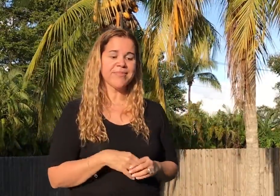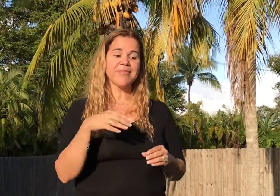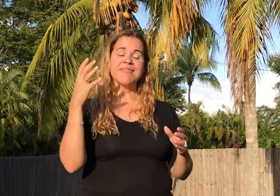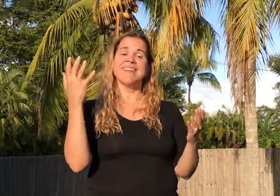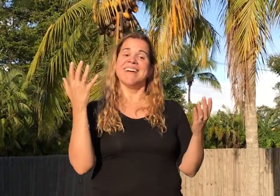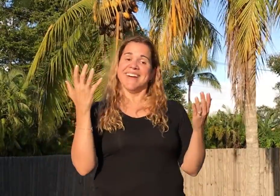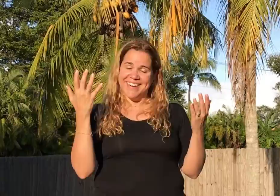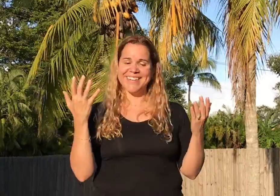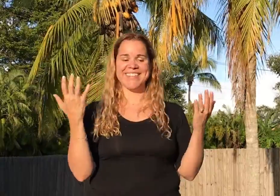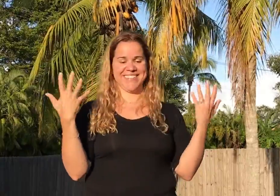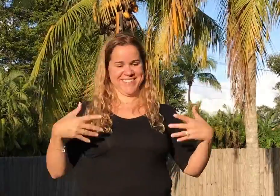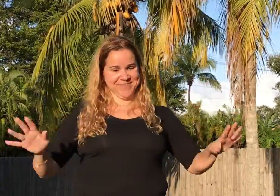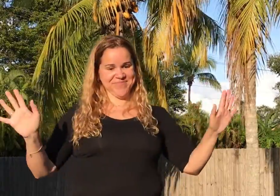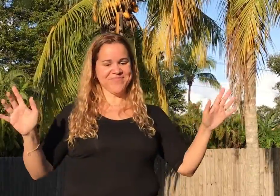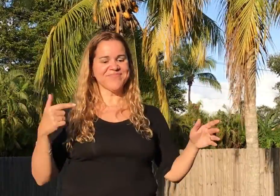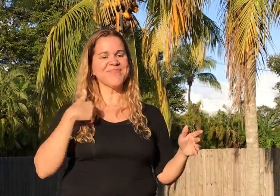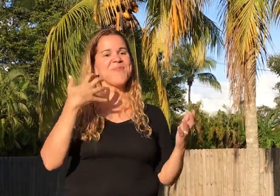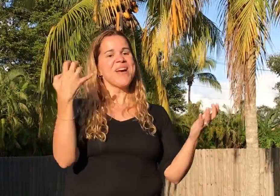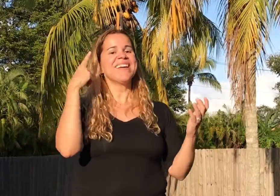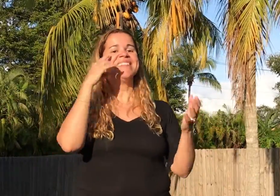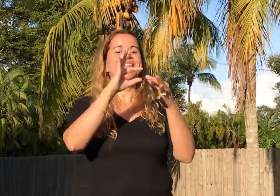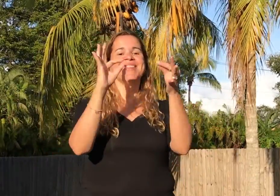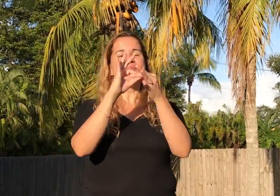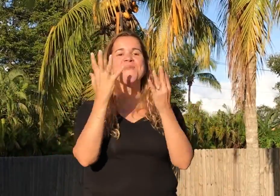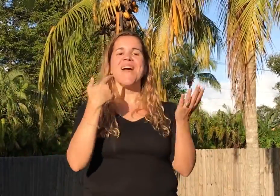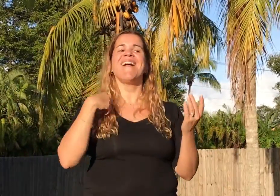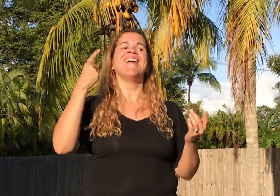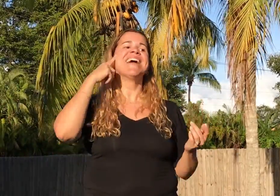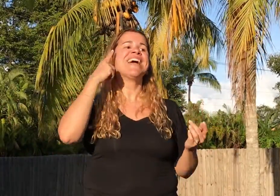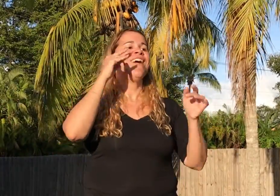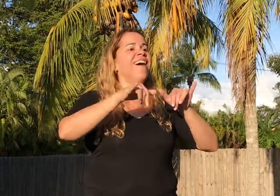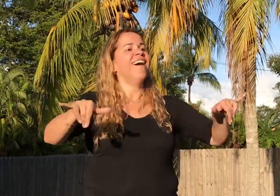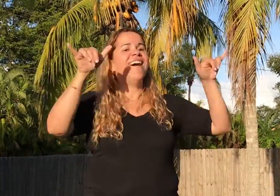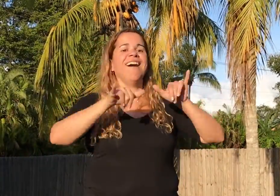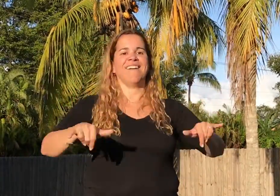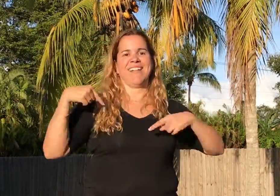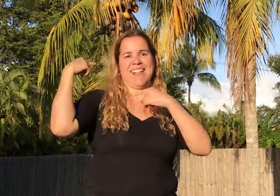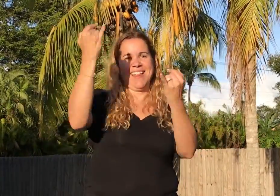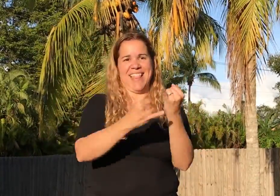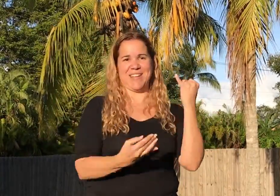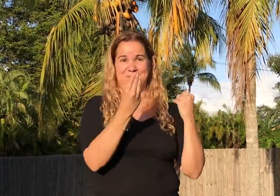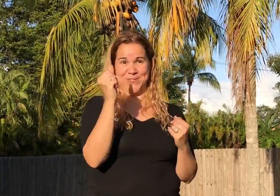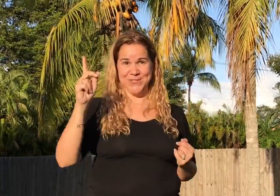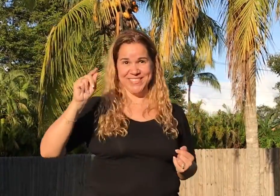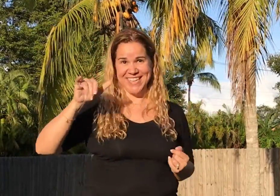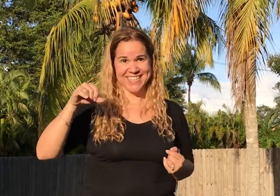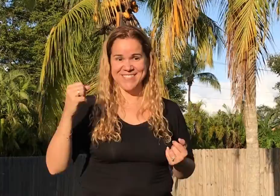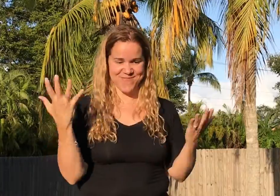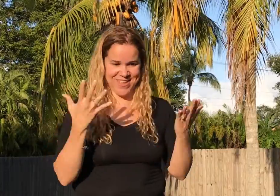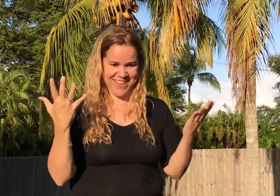In closing, I would like to echo the words spoken so many times over the years and thousands of times over the last few days...